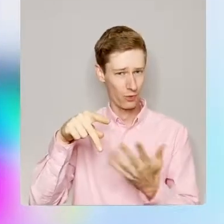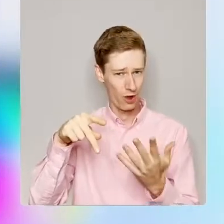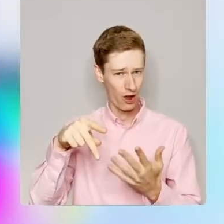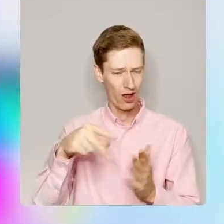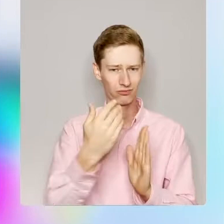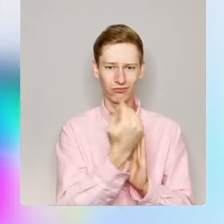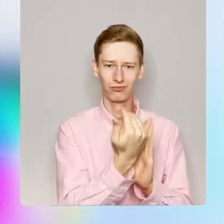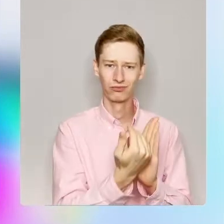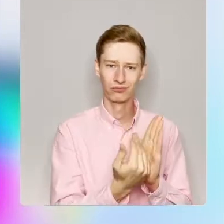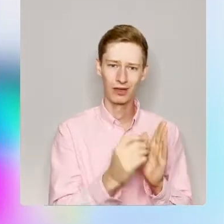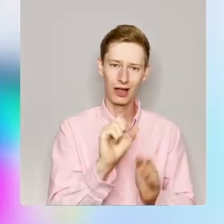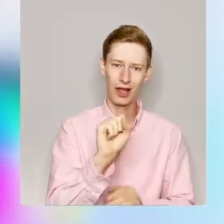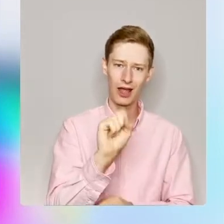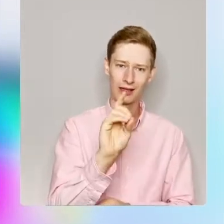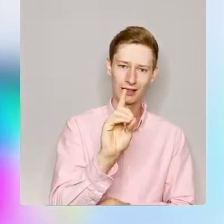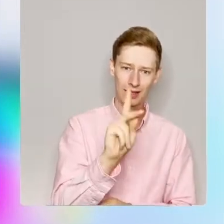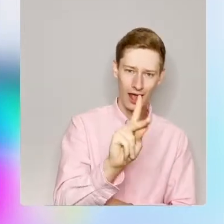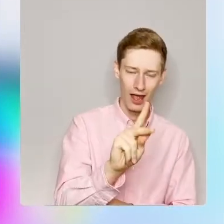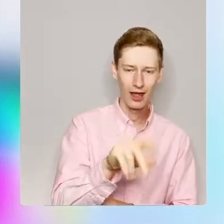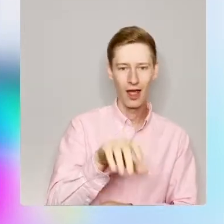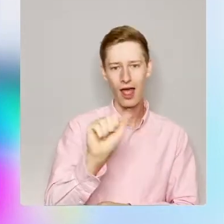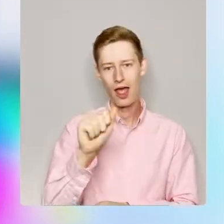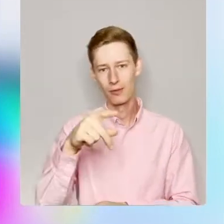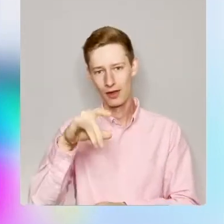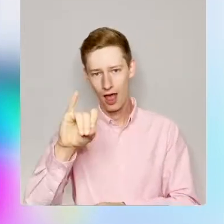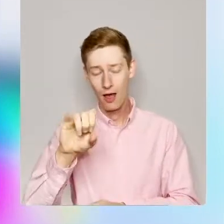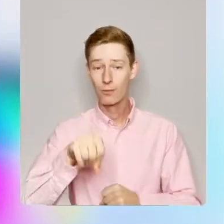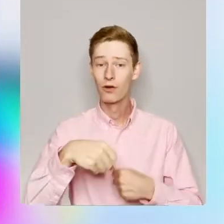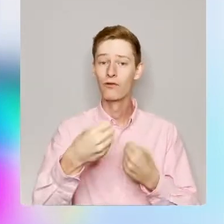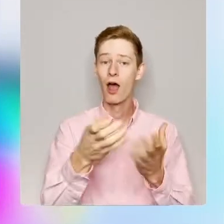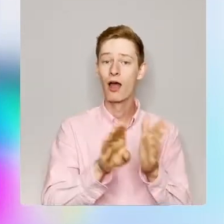and APIs from Meta that provides developers with AI,